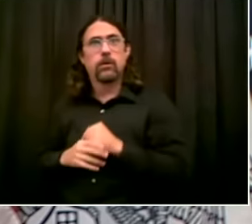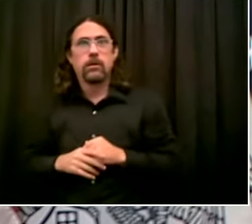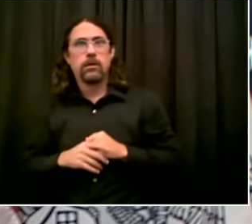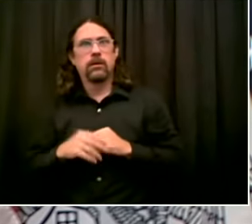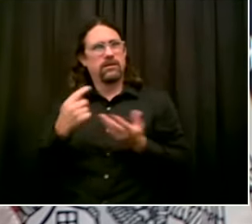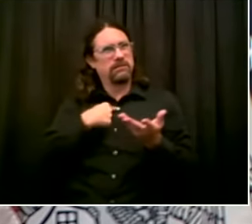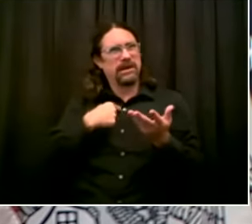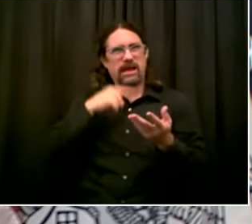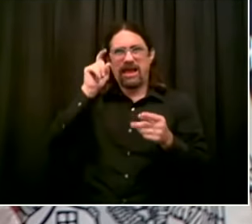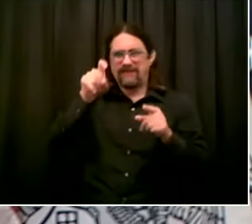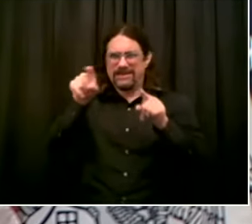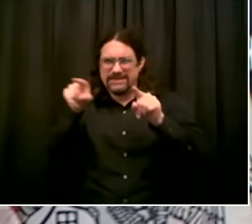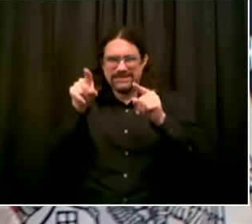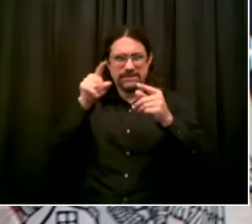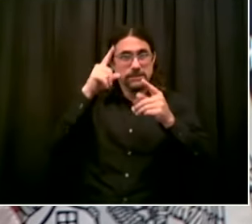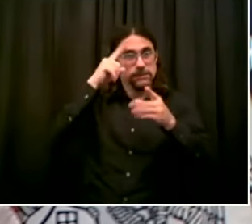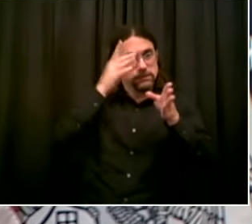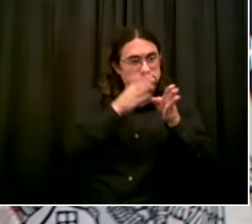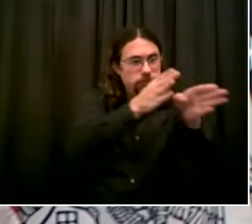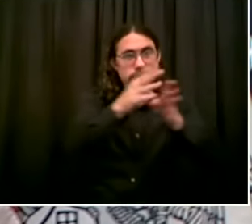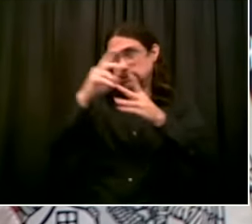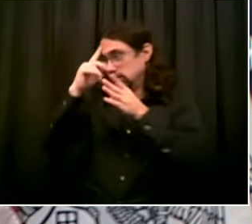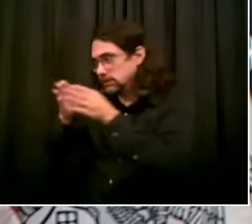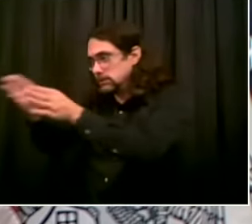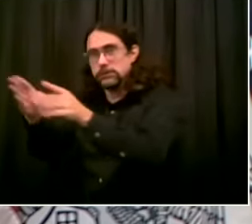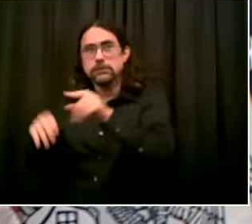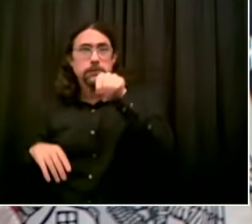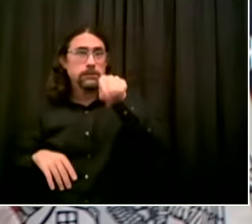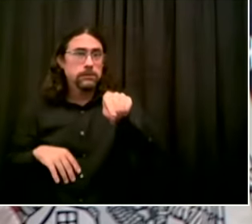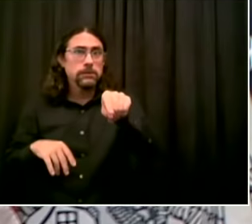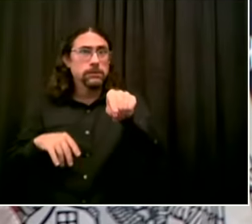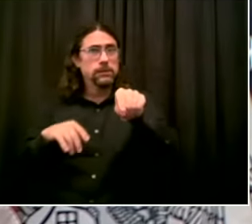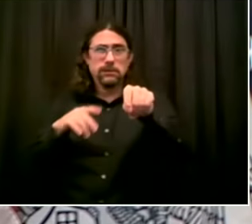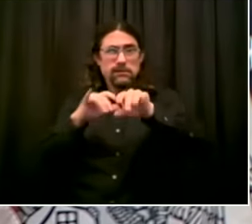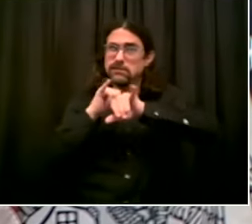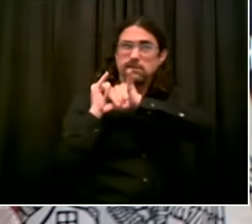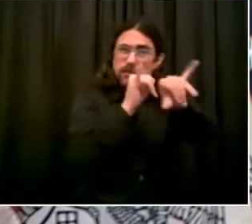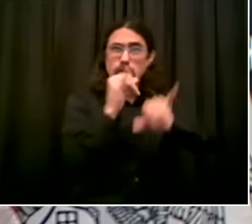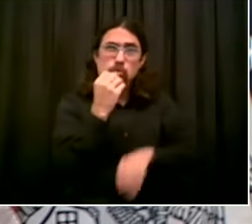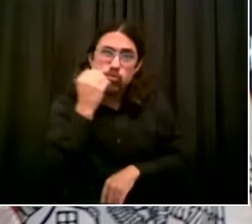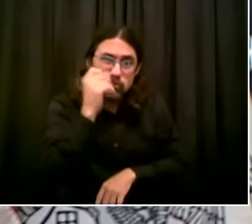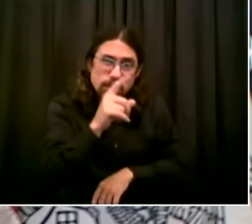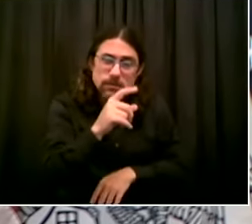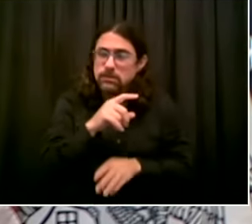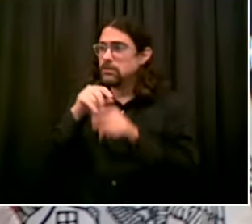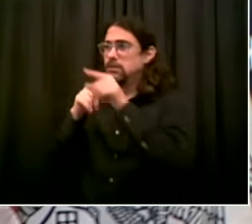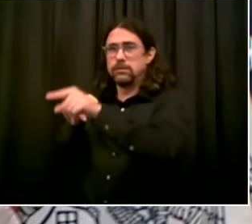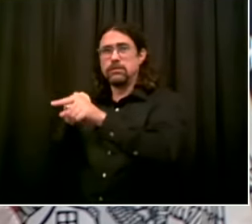CONVERSATION OF GOING BACK TO SCHOOLS. HE SAID YOU DID NOT COME TO TH E TBLAE NTUIL JULY. DO YOU AND THE